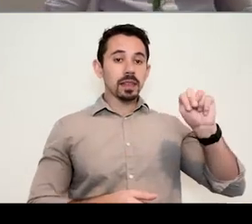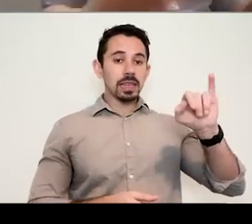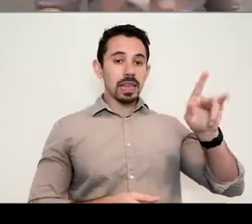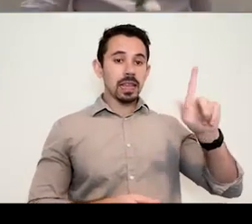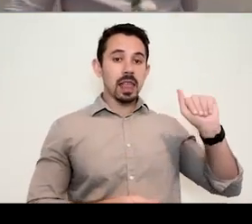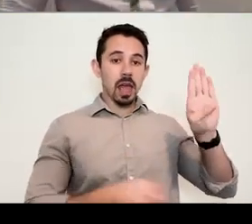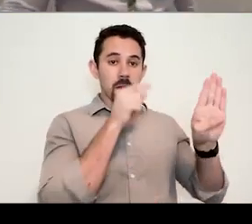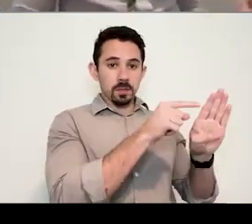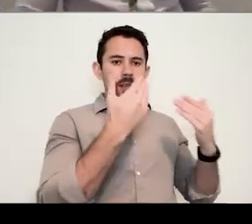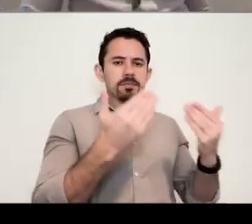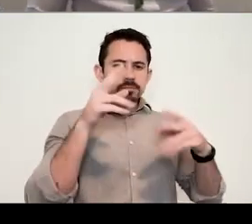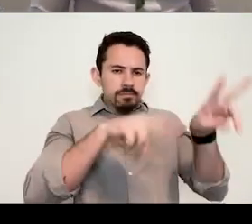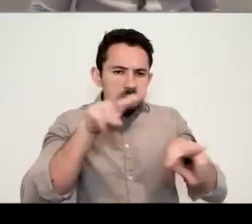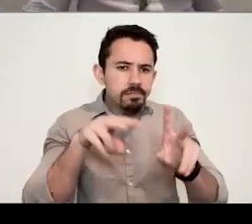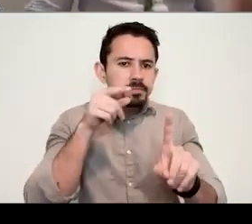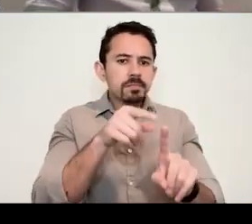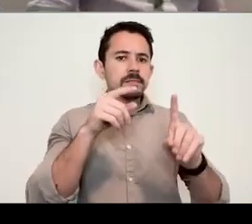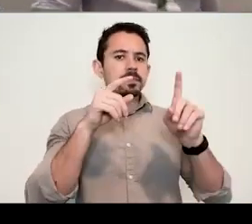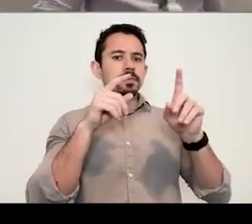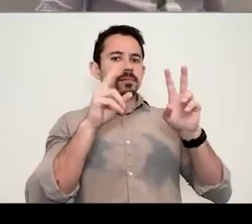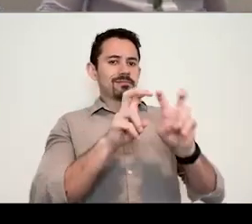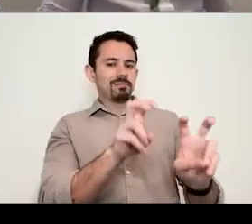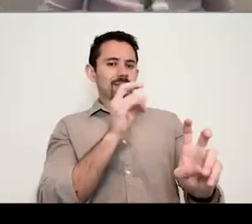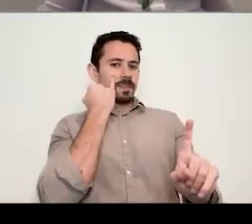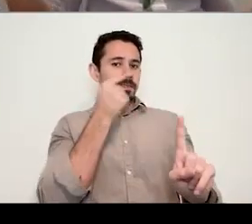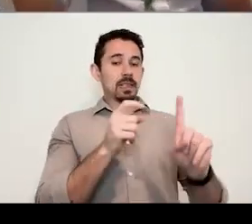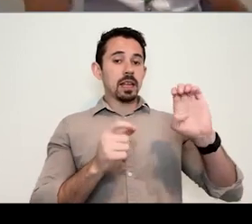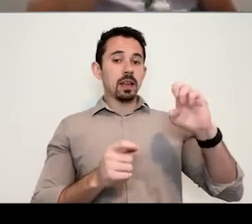In collaboration with the Melnyk lab, we next sought to examine whether exogenous